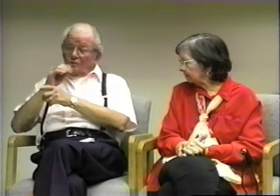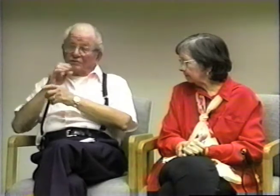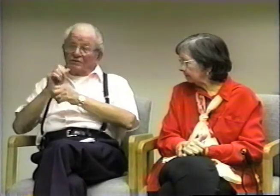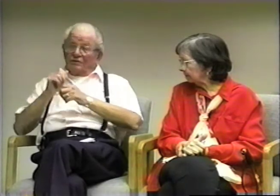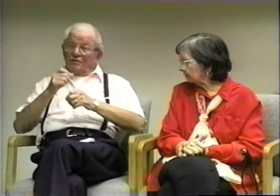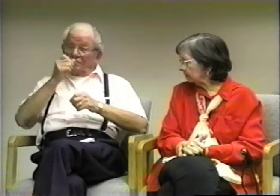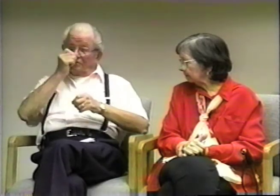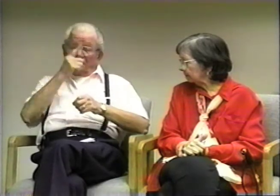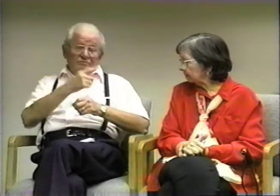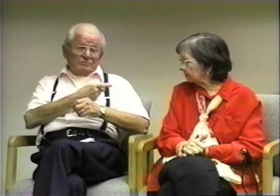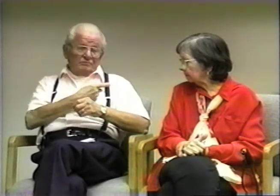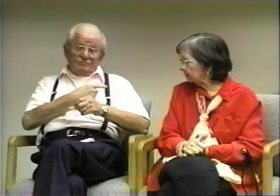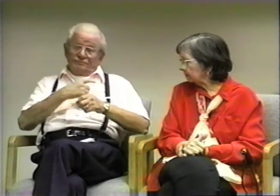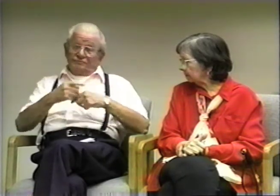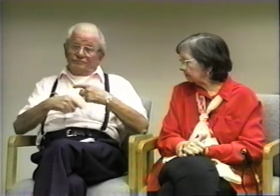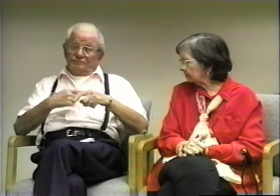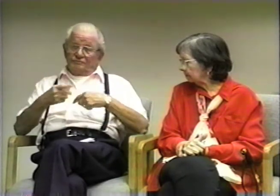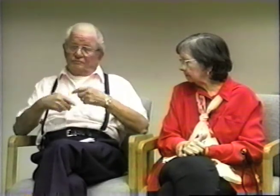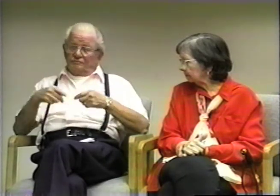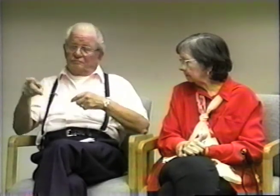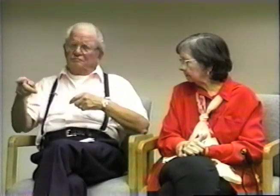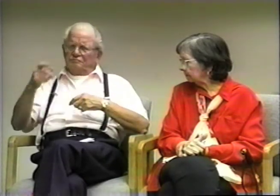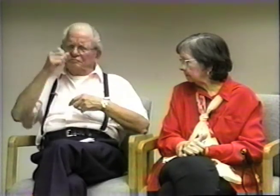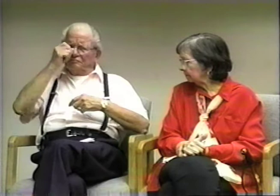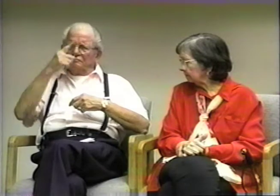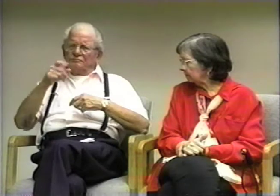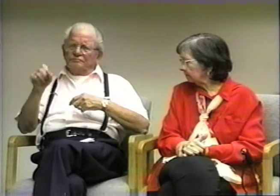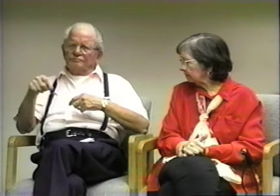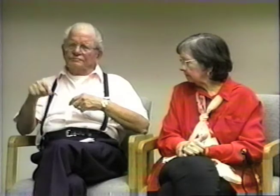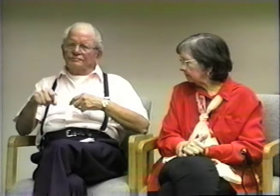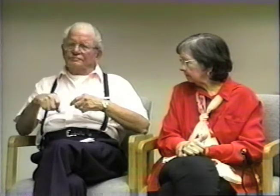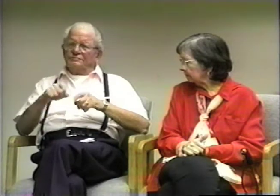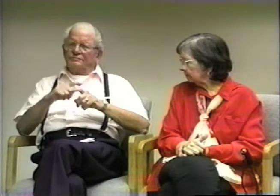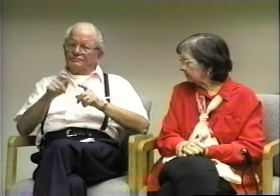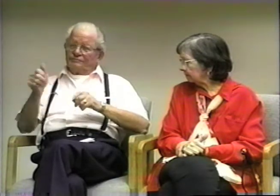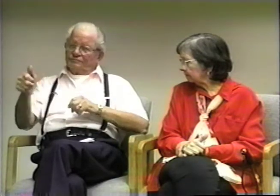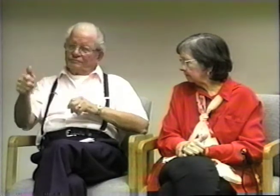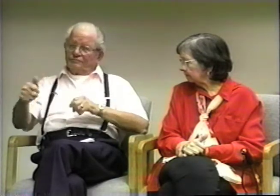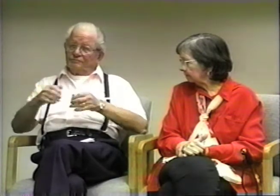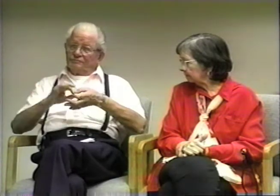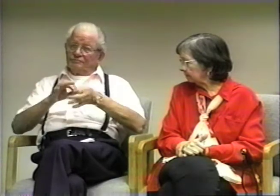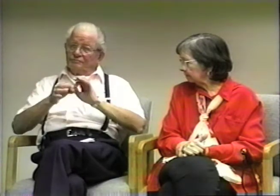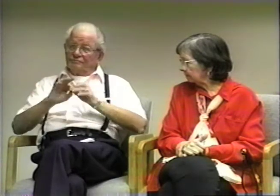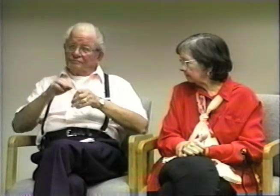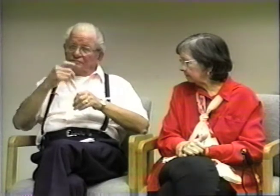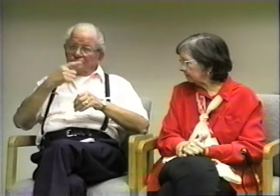Our sons know enough sign to understand Kathleen and I, but not enough to become interpreters themselves.